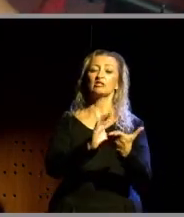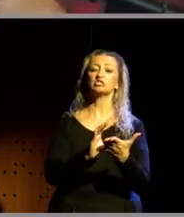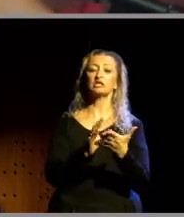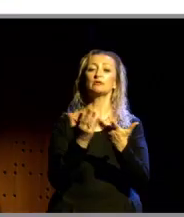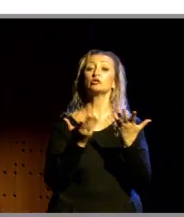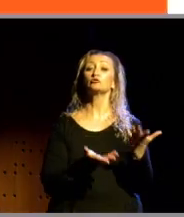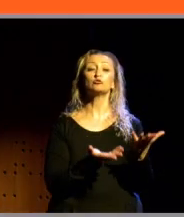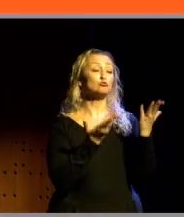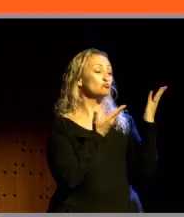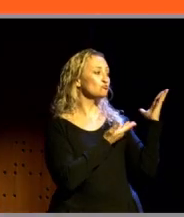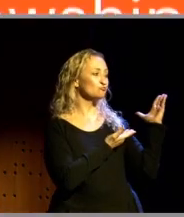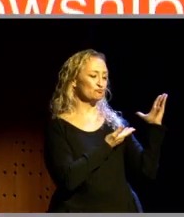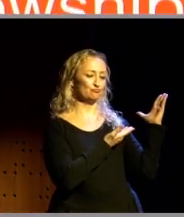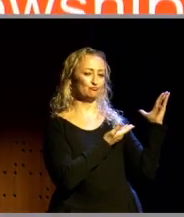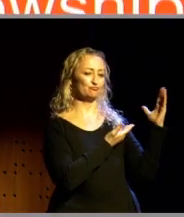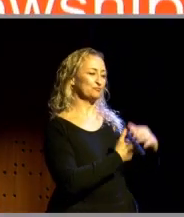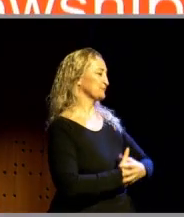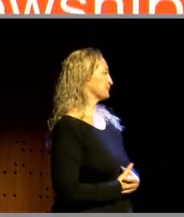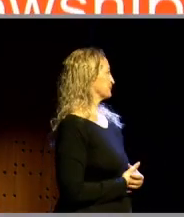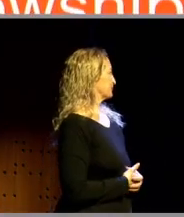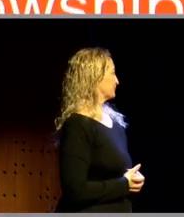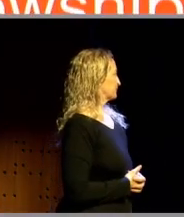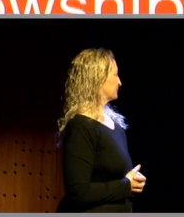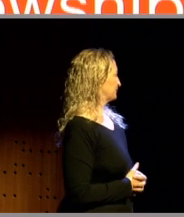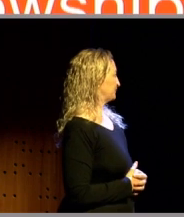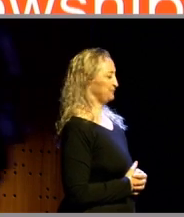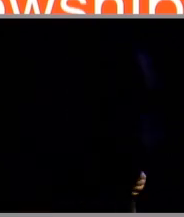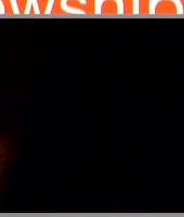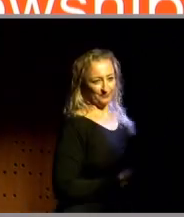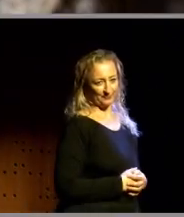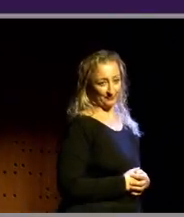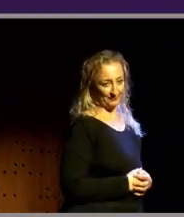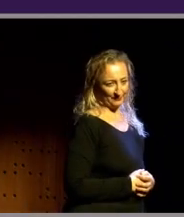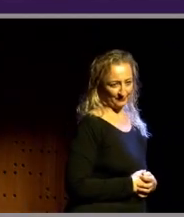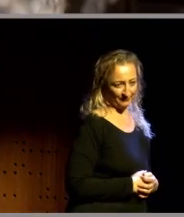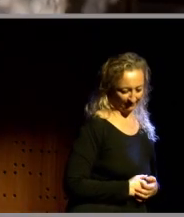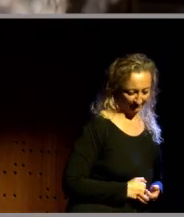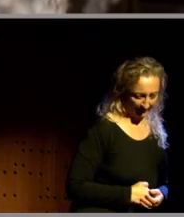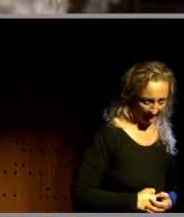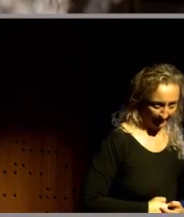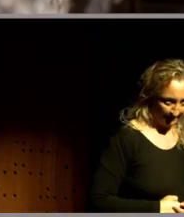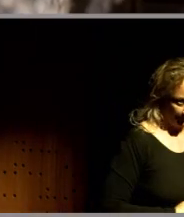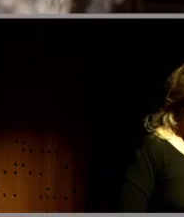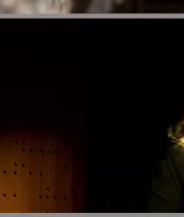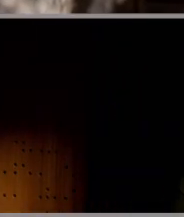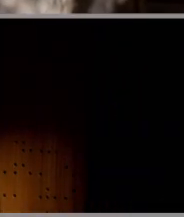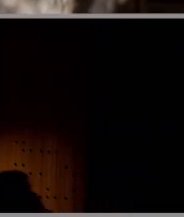It is Creative Australia's honour to present the First Nations Fellowship to Brenda Gifford. Brenda is a proud Yuin woman from Wreck Bay ACT.